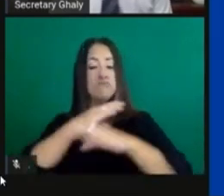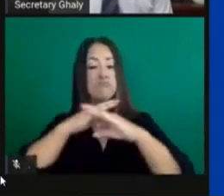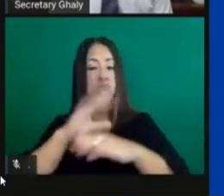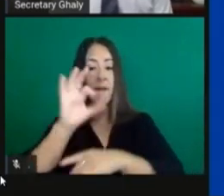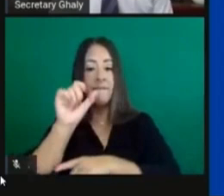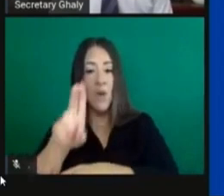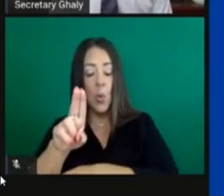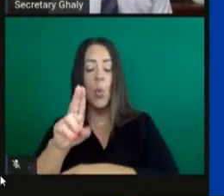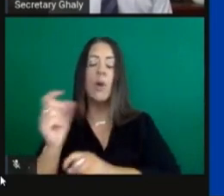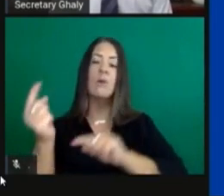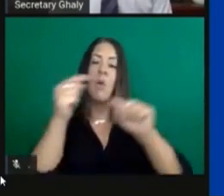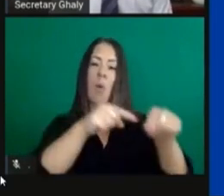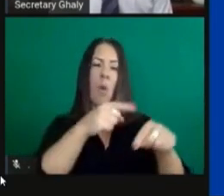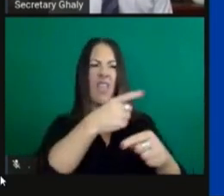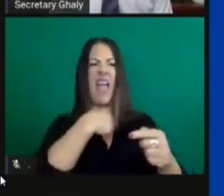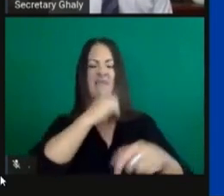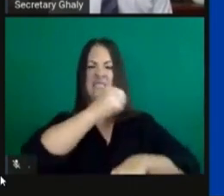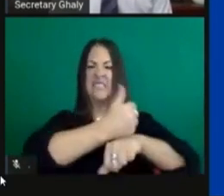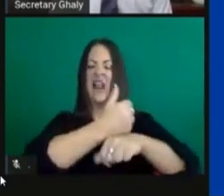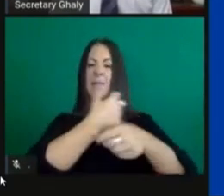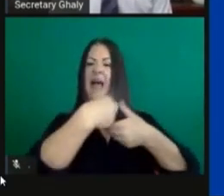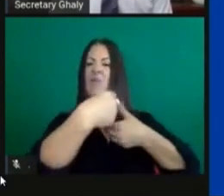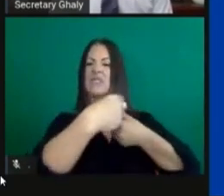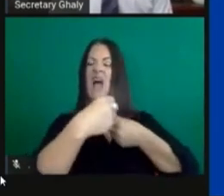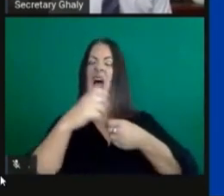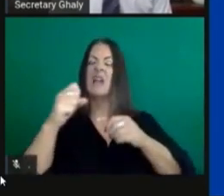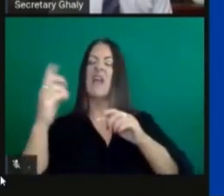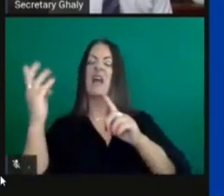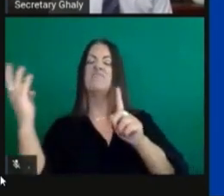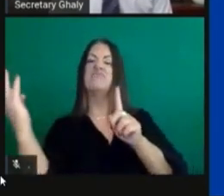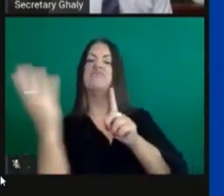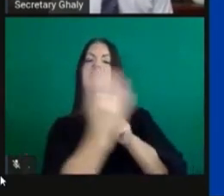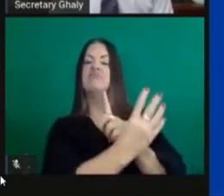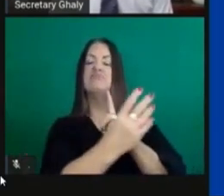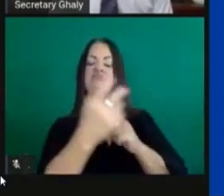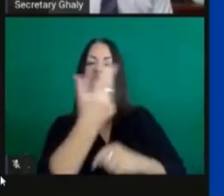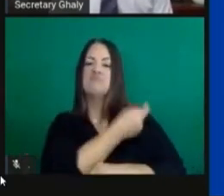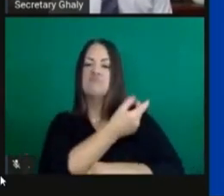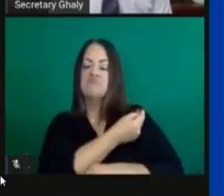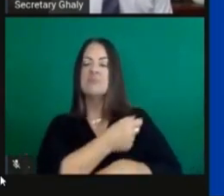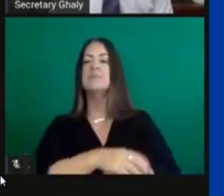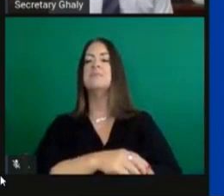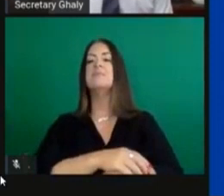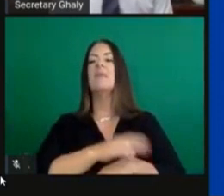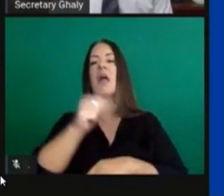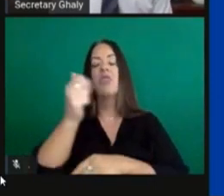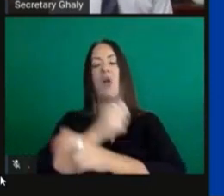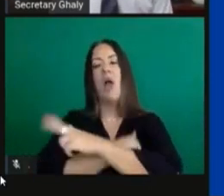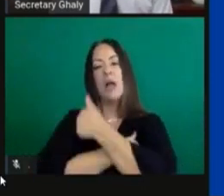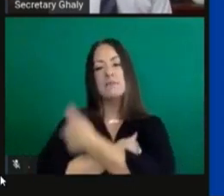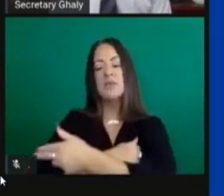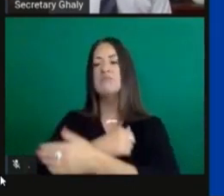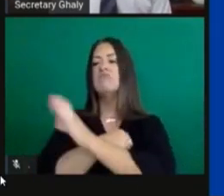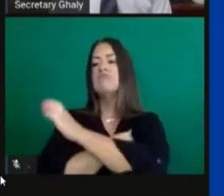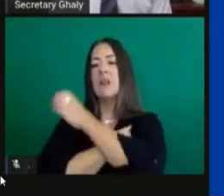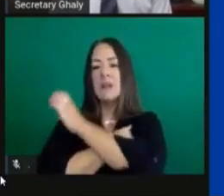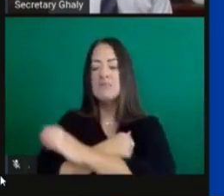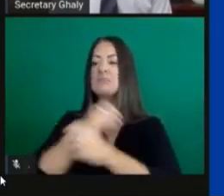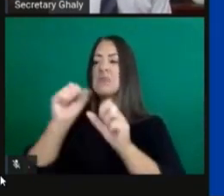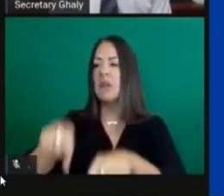CREATING SAFE, LOWER RISK OUTDOOR WAYS TO PROVIDE FLU VACCINE TO A NUMBER OF CALIFORNIANS.